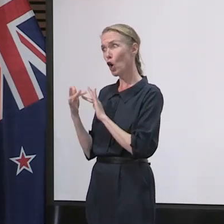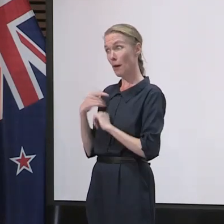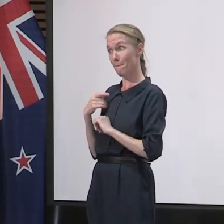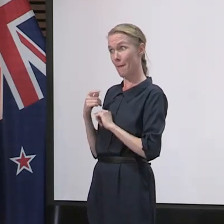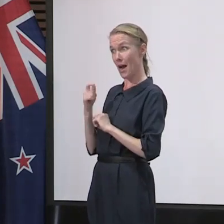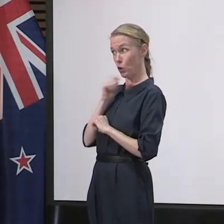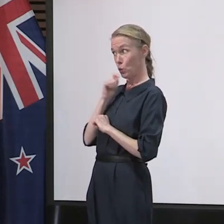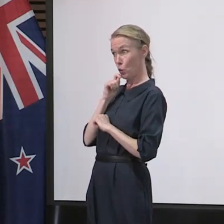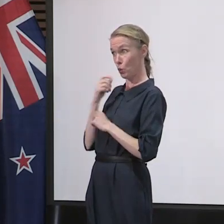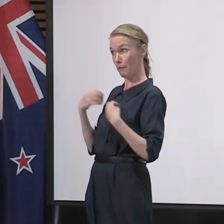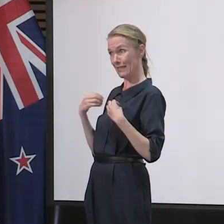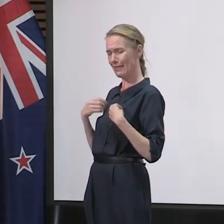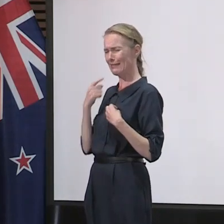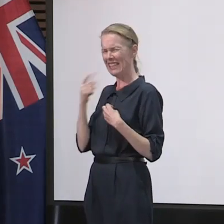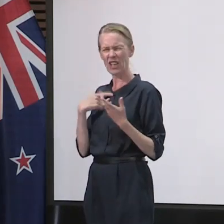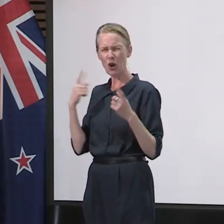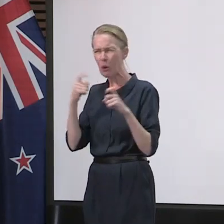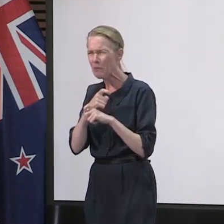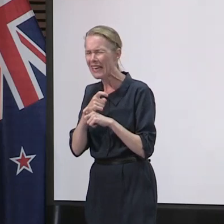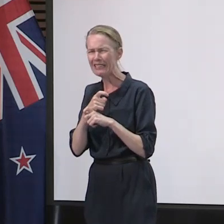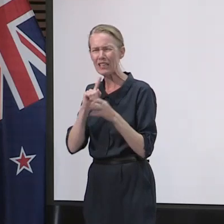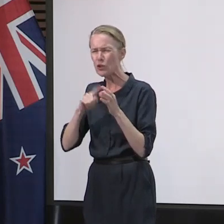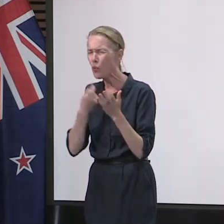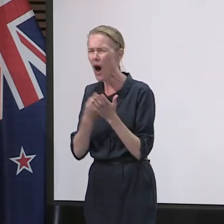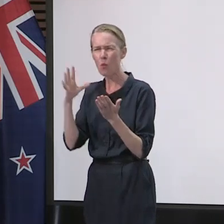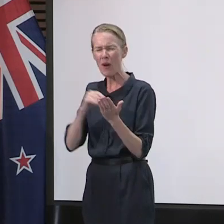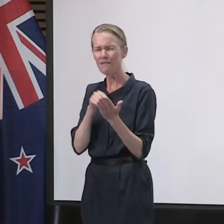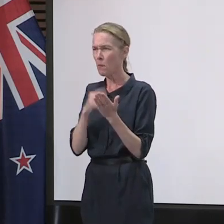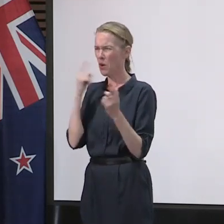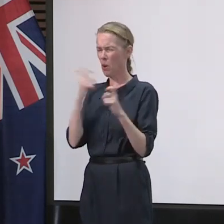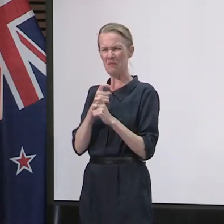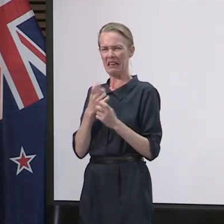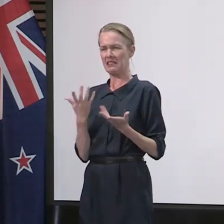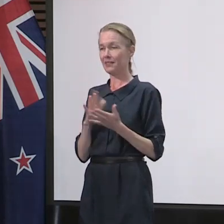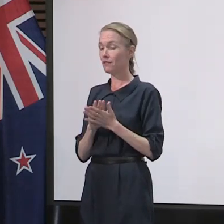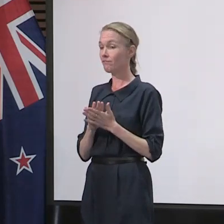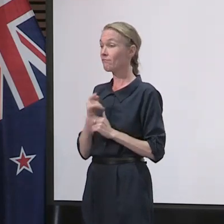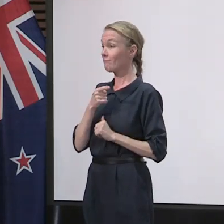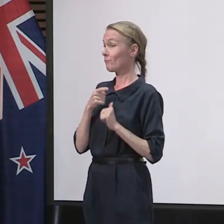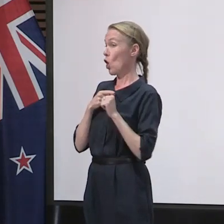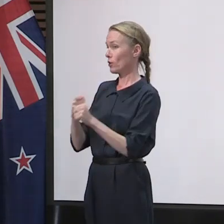complex to get a hold of those. Can you expand on the work you're doing with businesses to help them get to